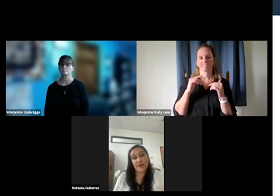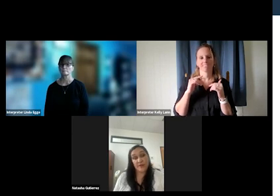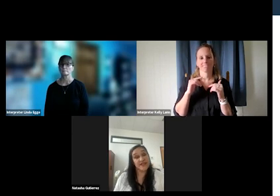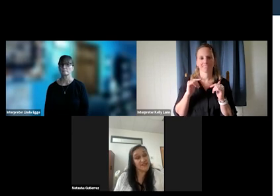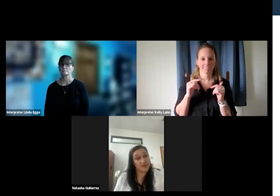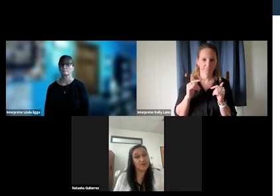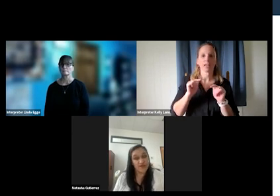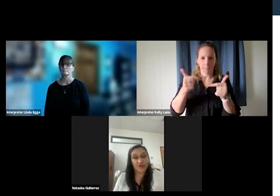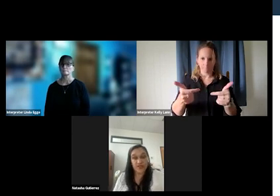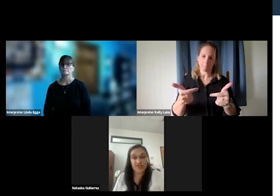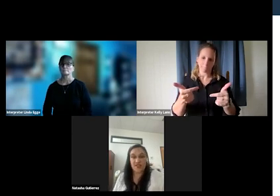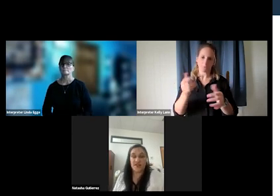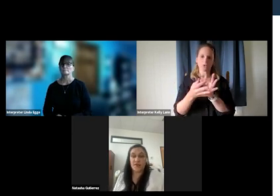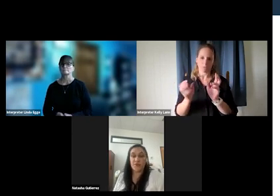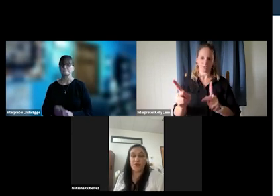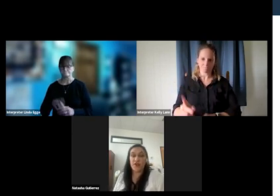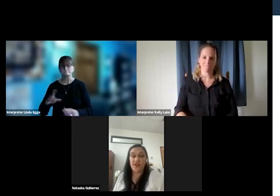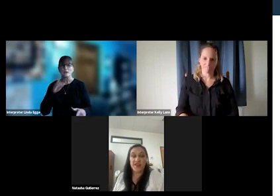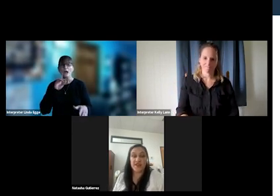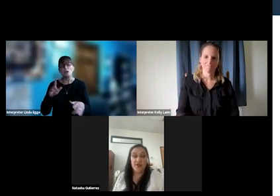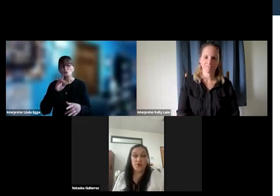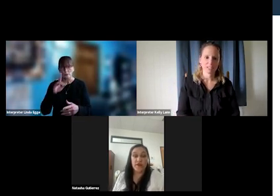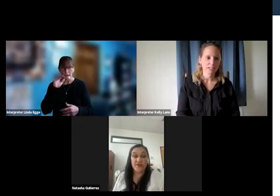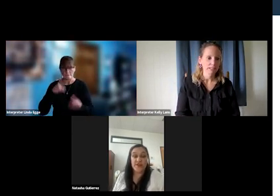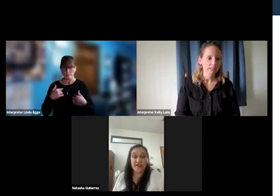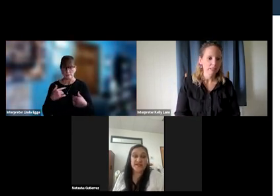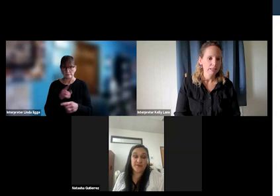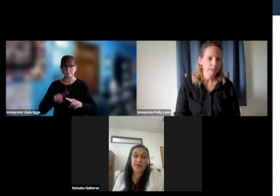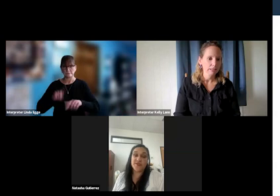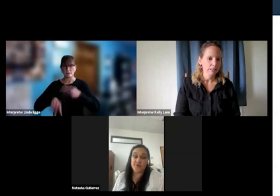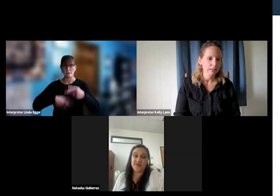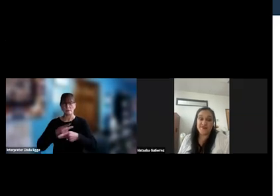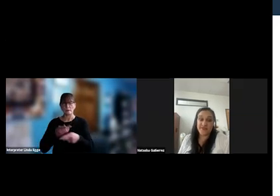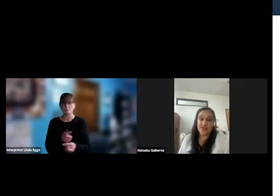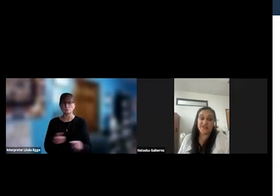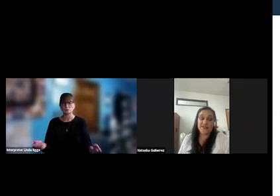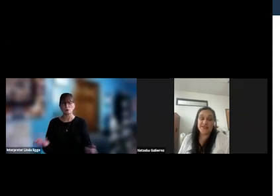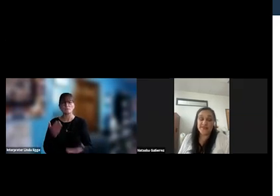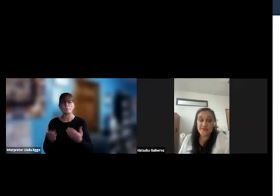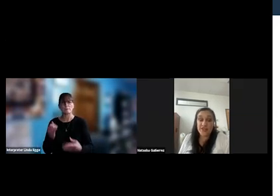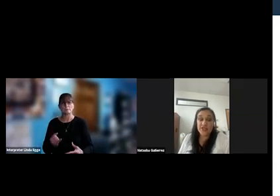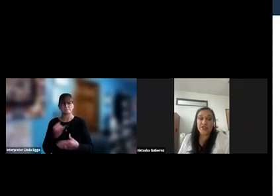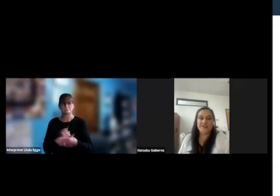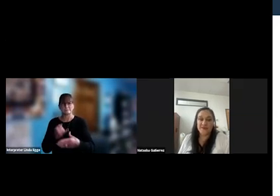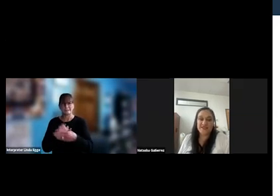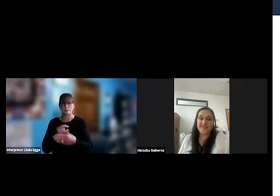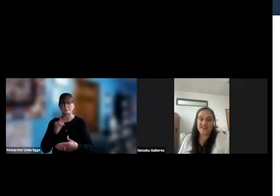from an acceptable source regarding whether the claimant's impairments would be severely limiting